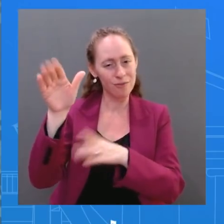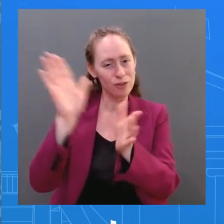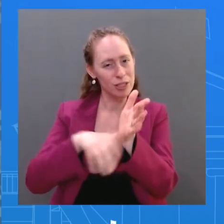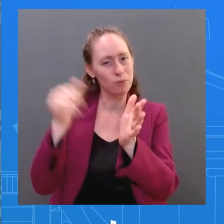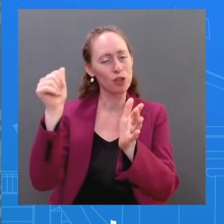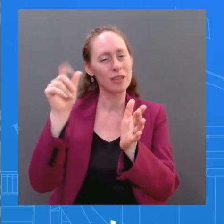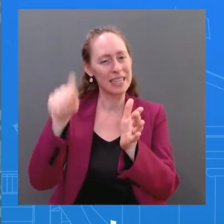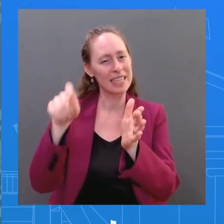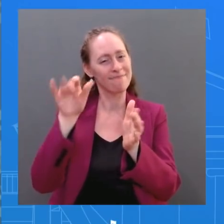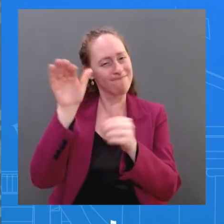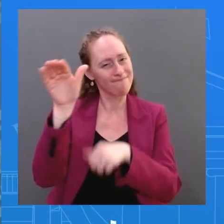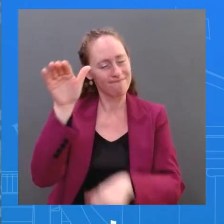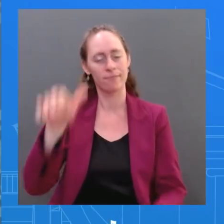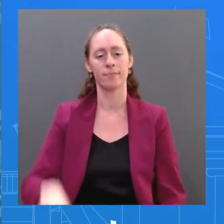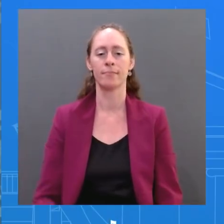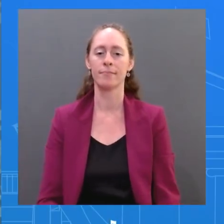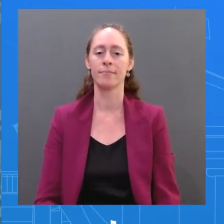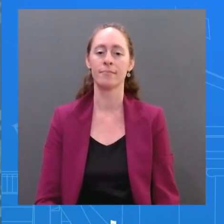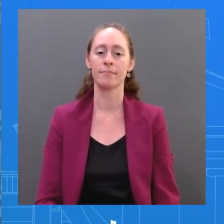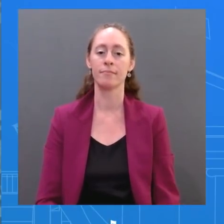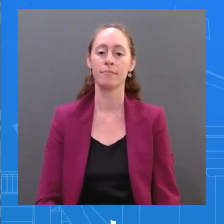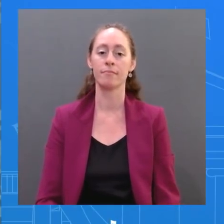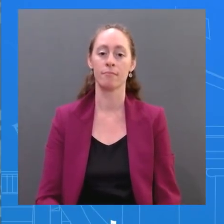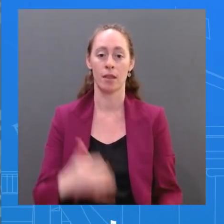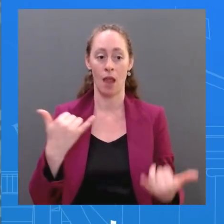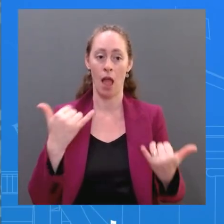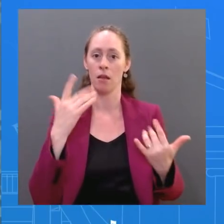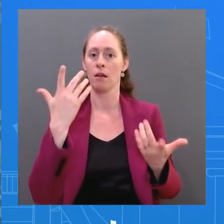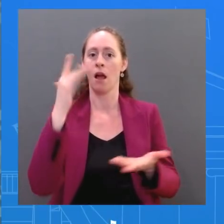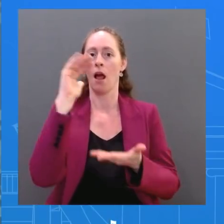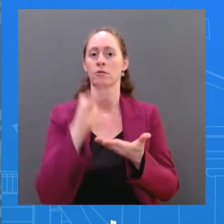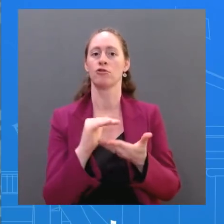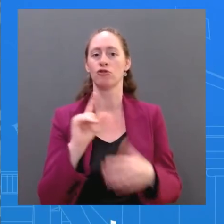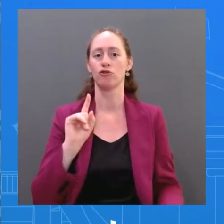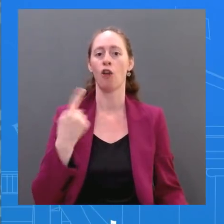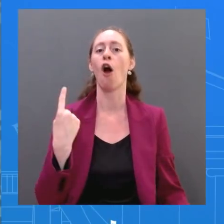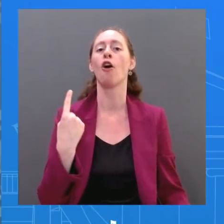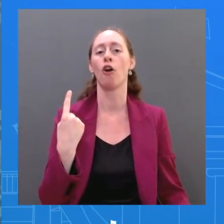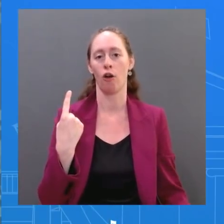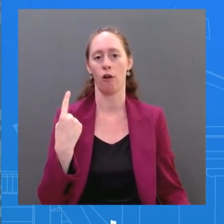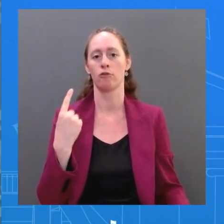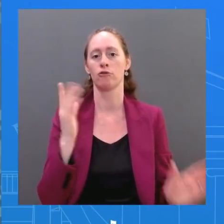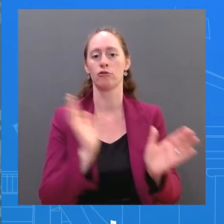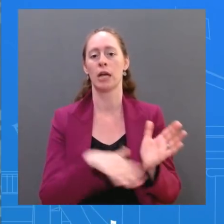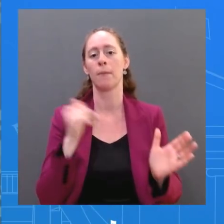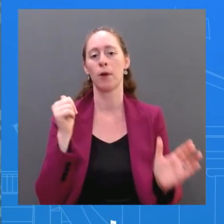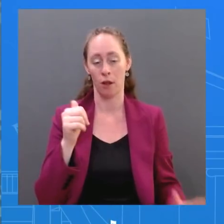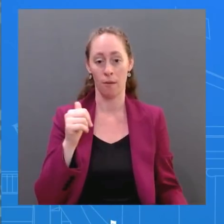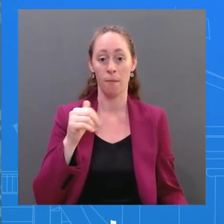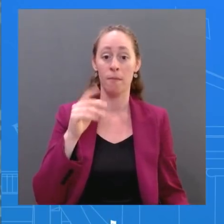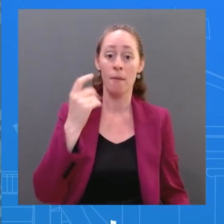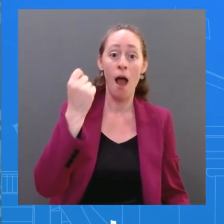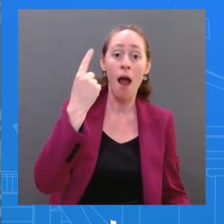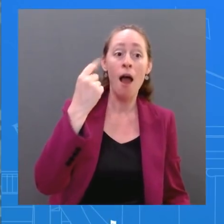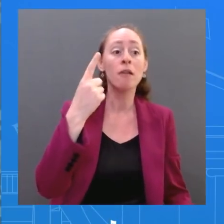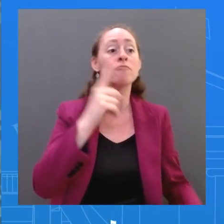But retail gas prices have only come down by about 20 cents over the same period. So, more work needs to be done.